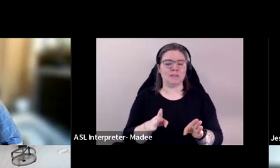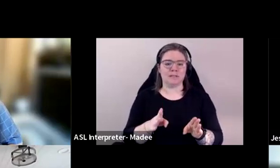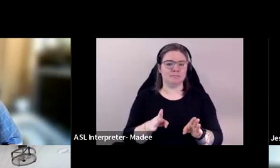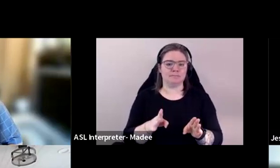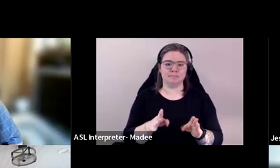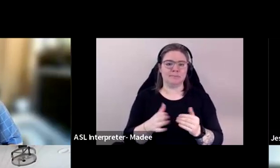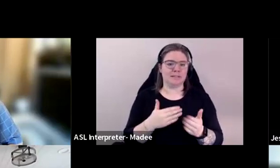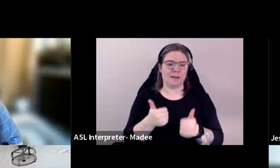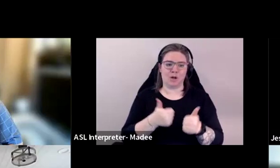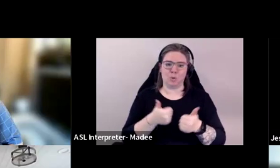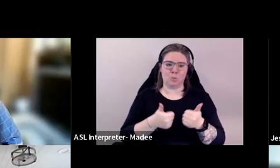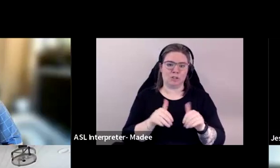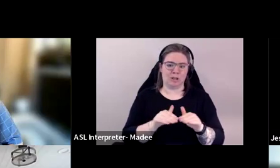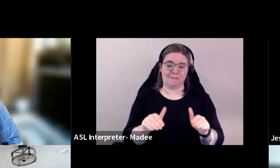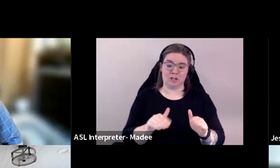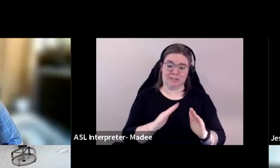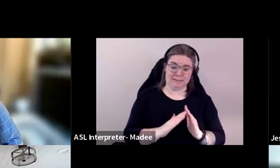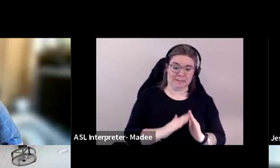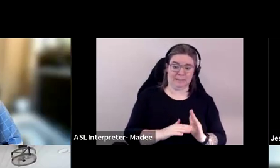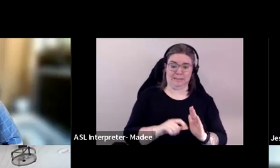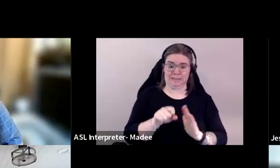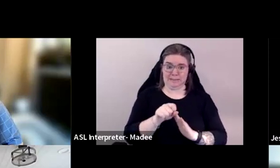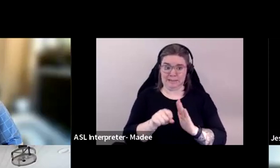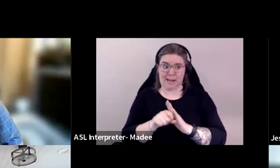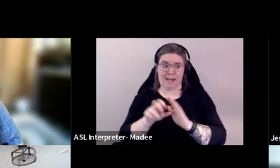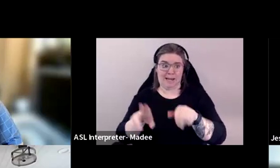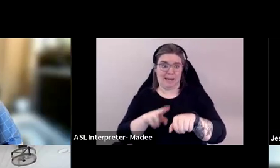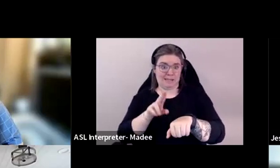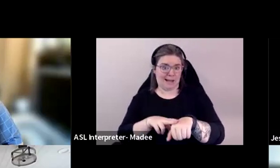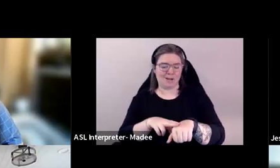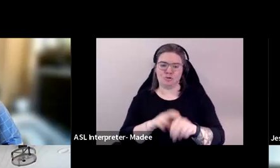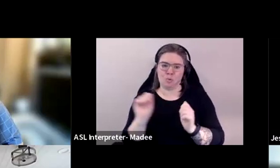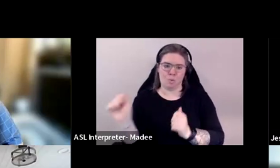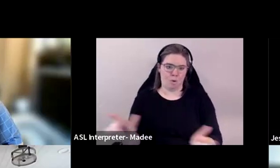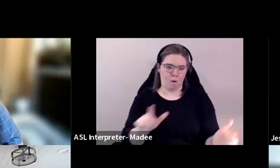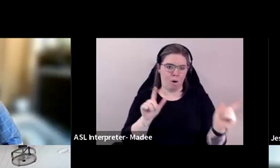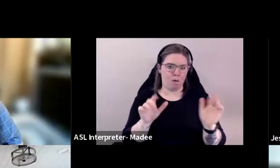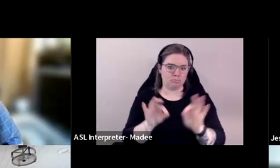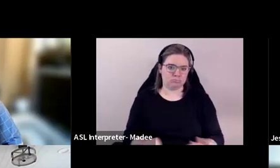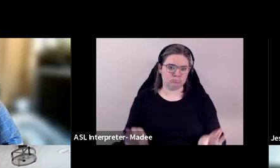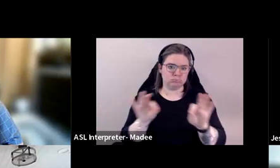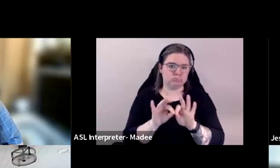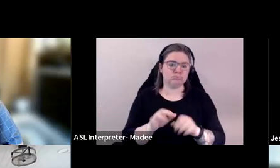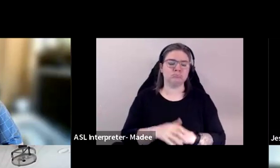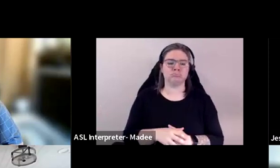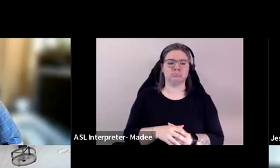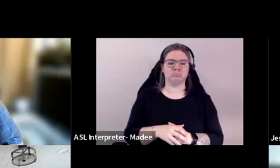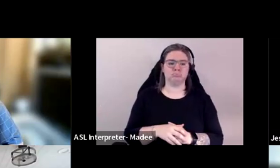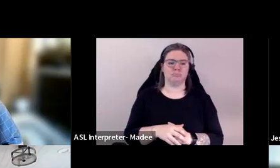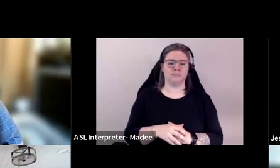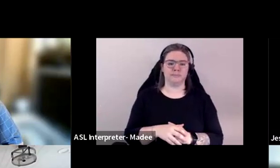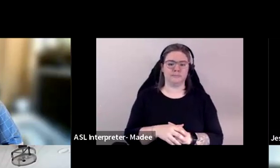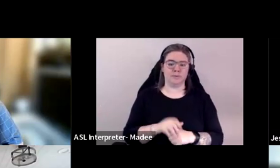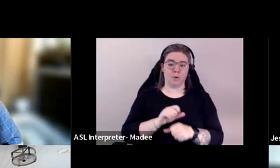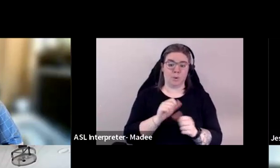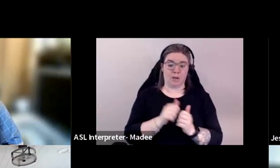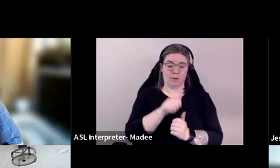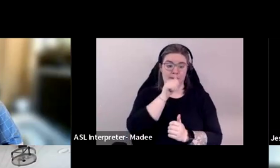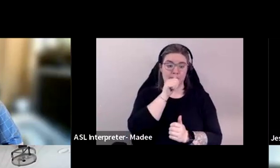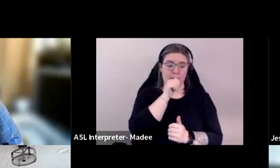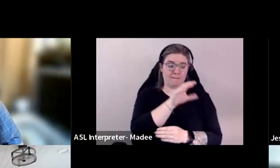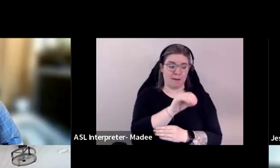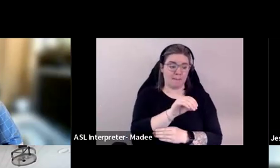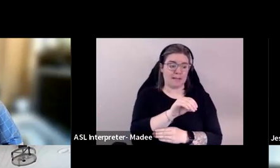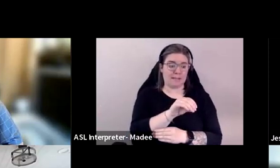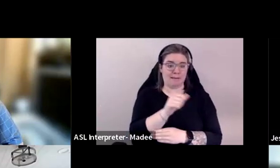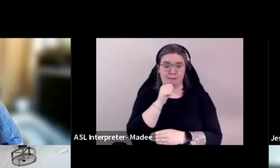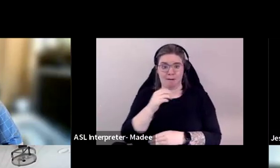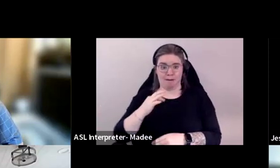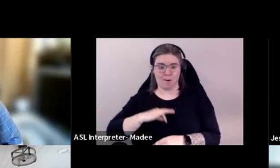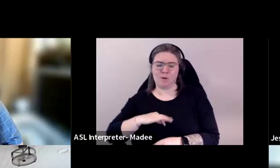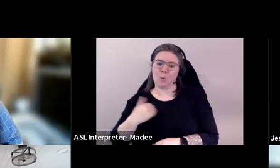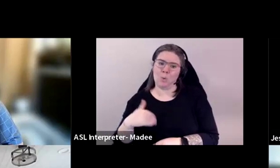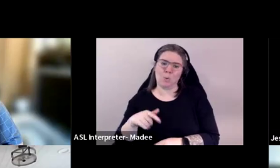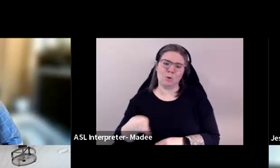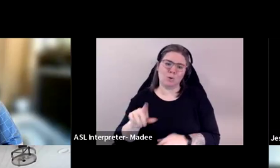Rebecca /APRIL: from cities to states to national legislation, and also getting out there and working with those private entities or other nonprofits. And it sounds like you guys are doing a great job.